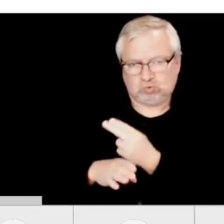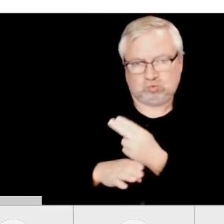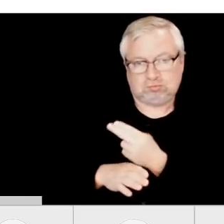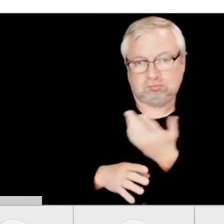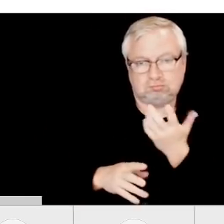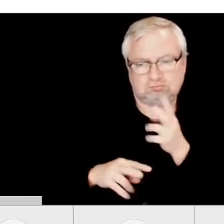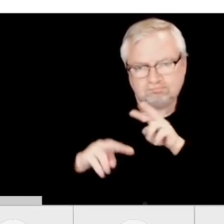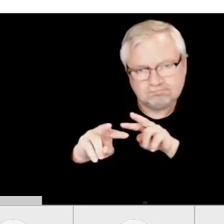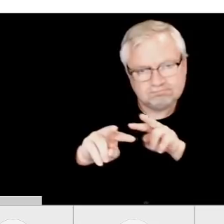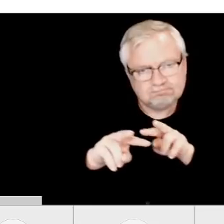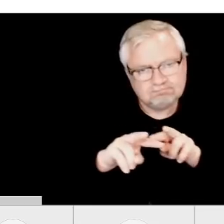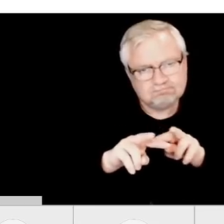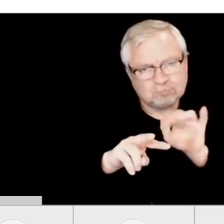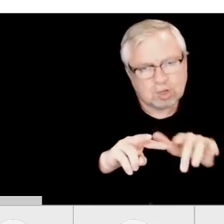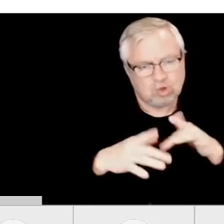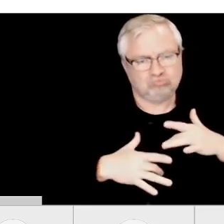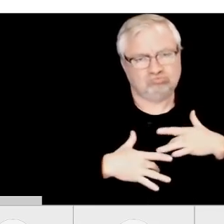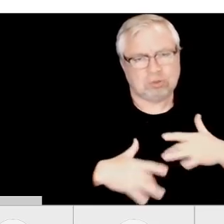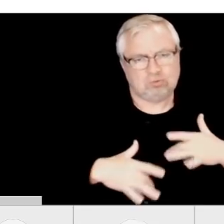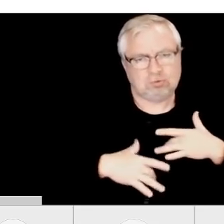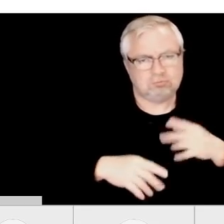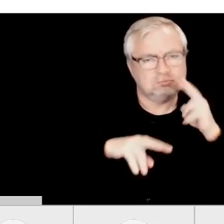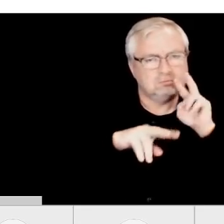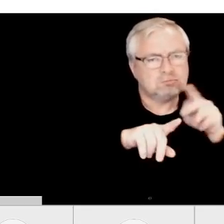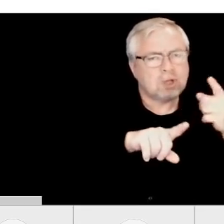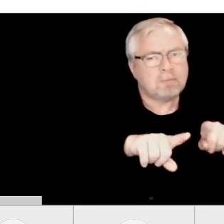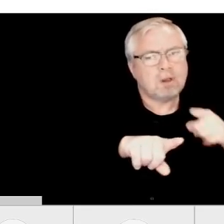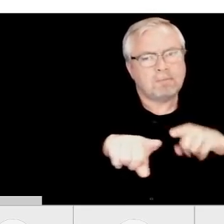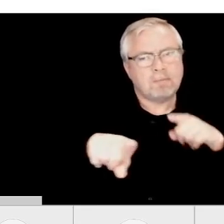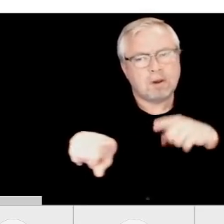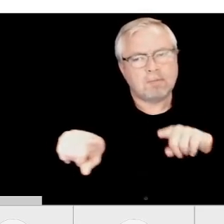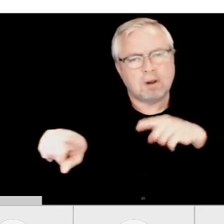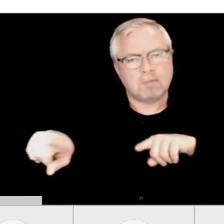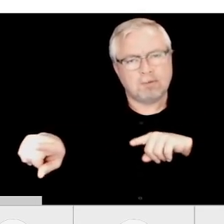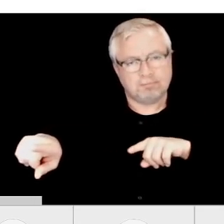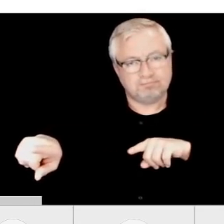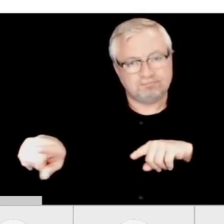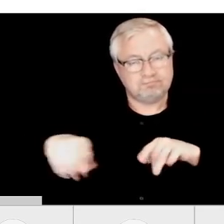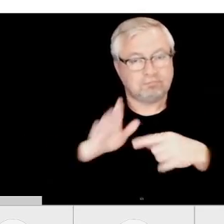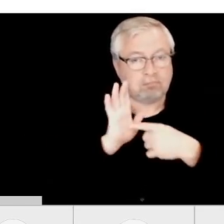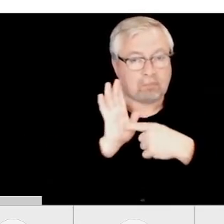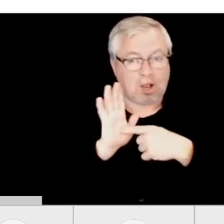far to estimate the parameters in the model, and the model itself is set up